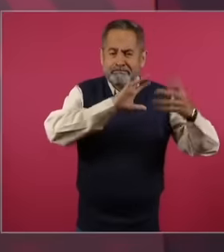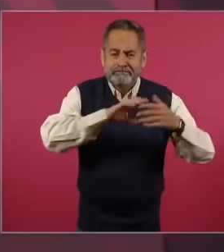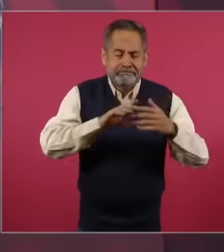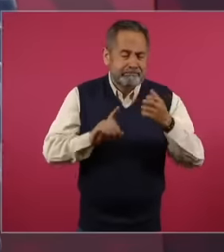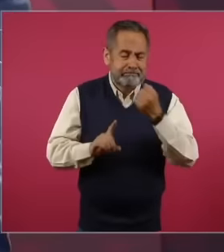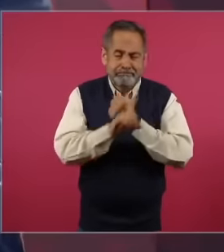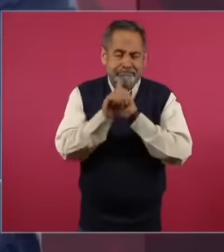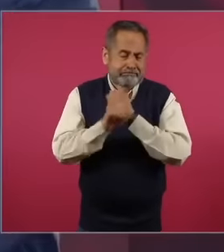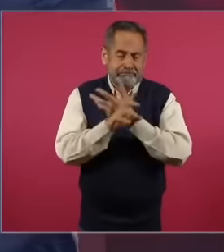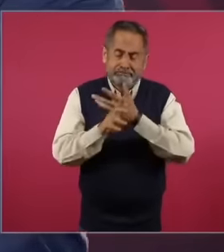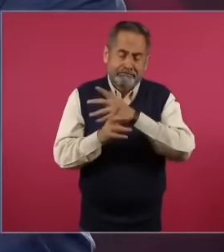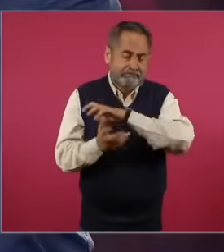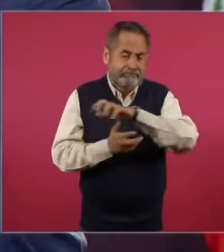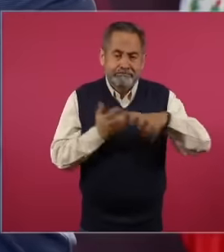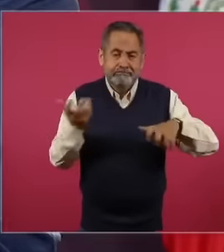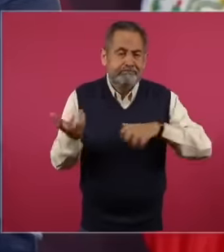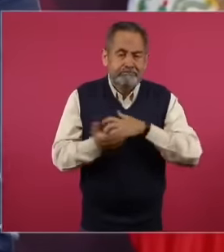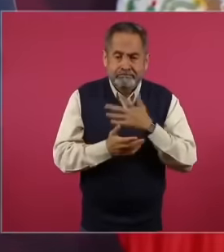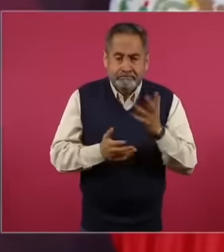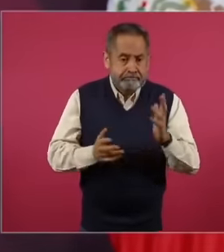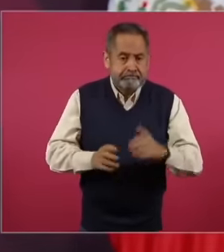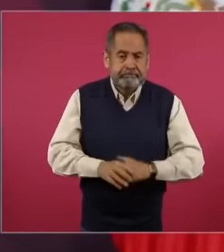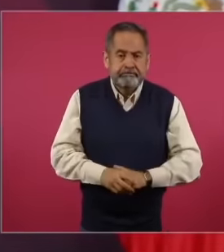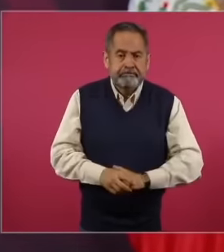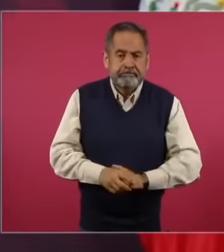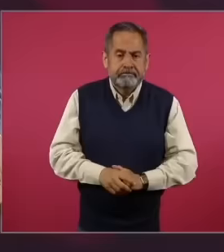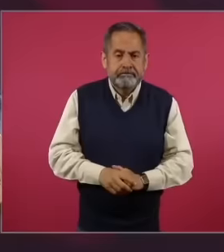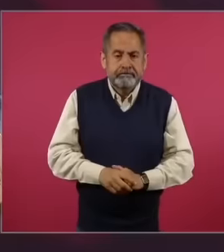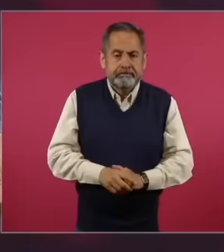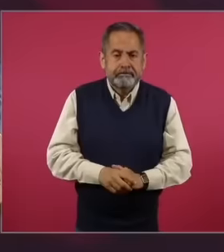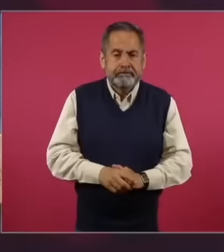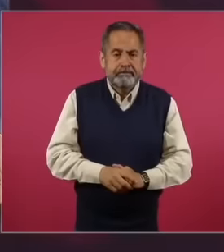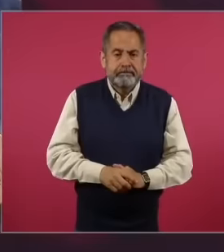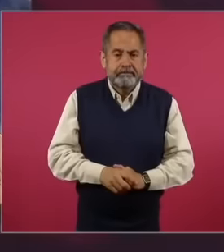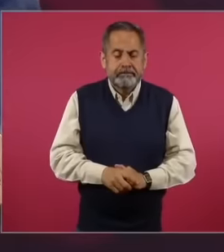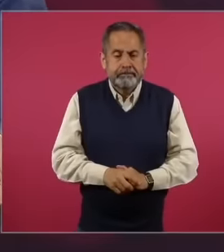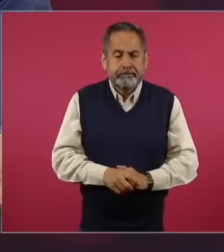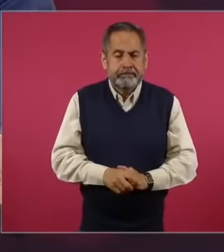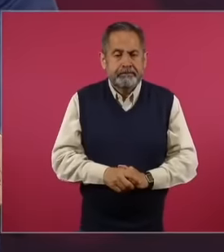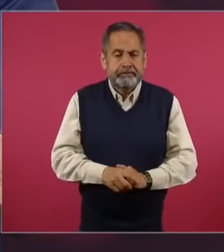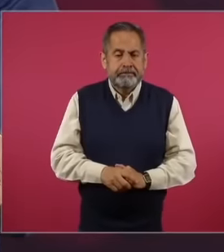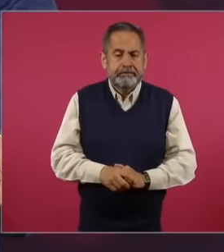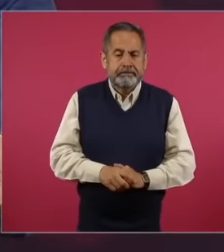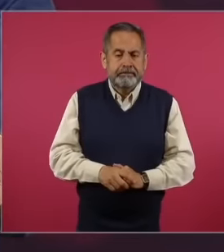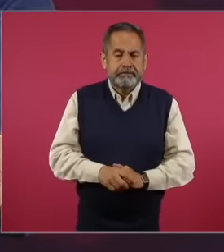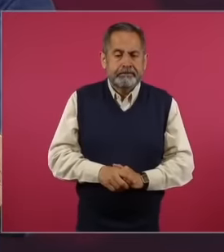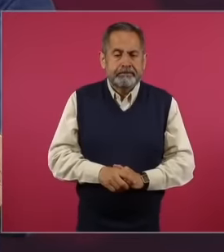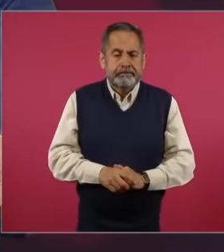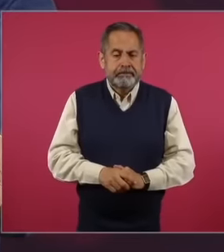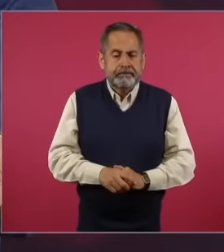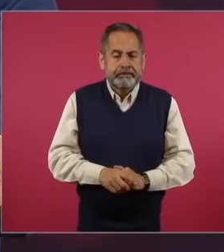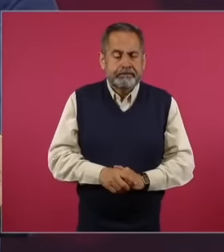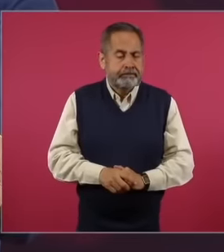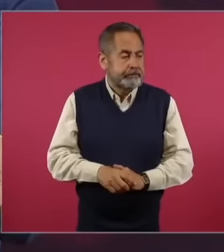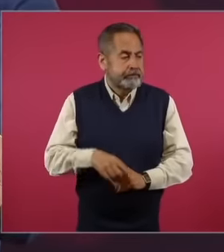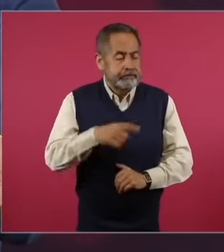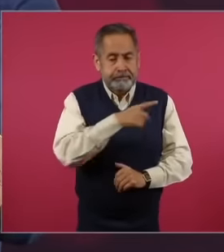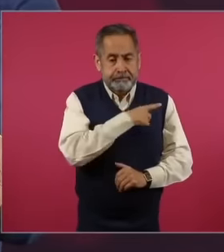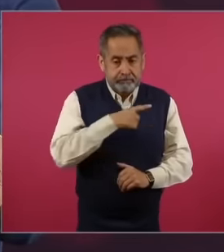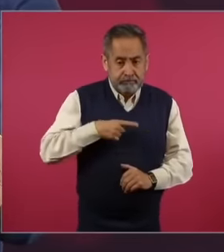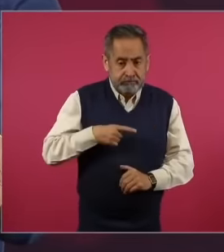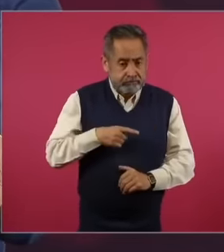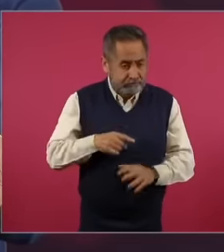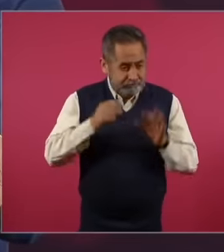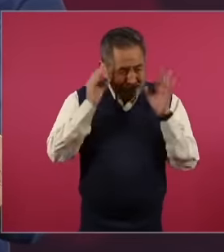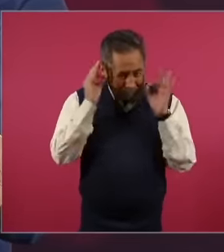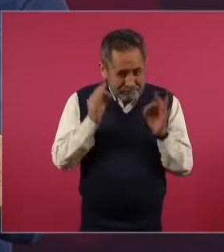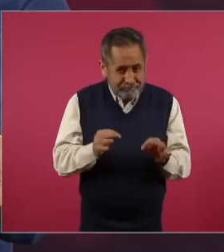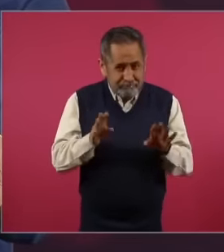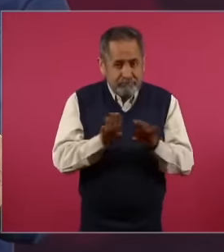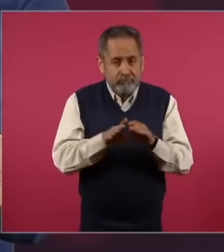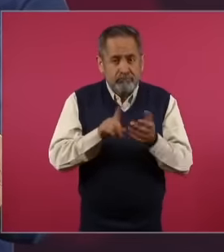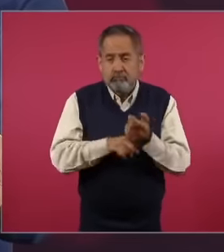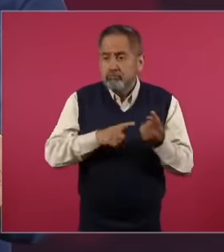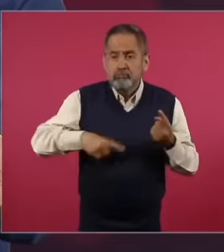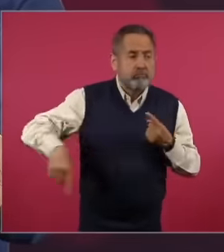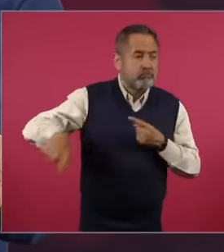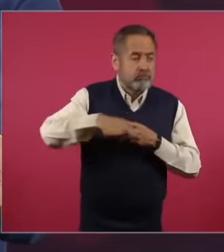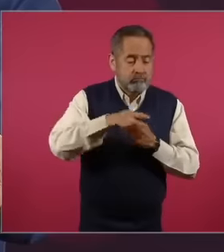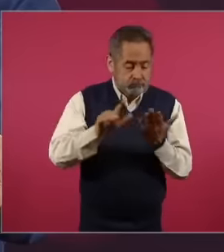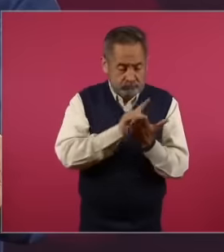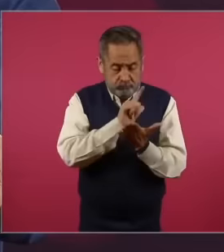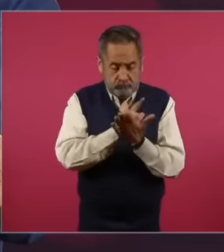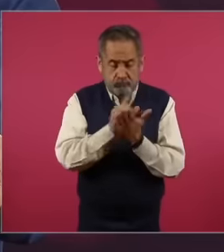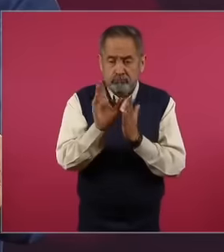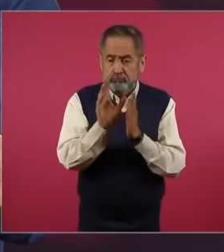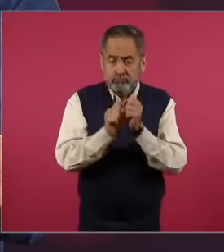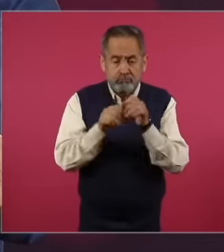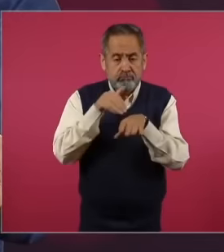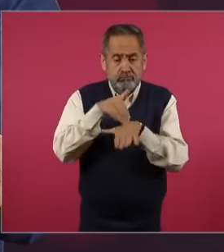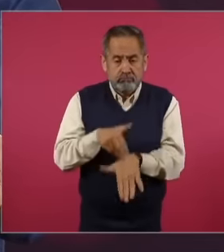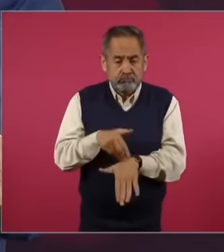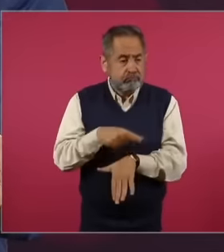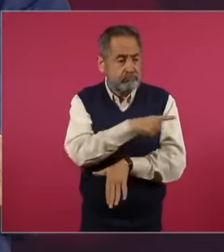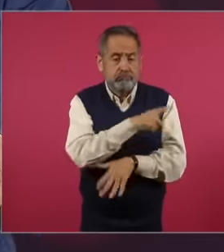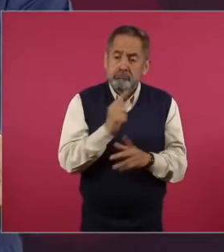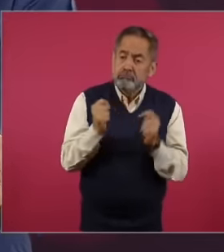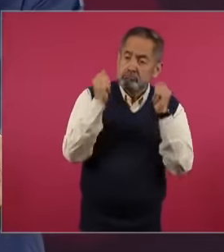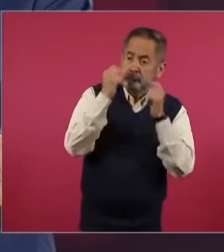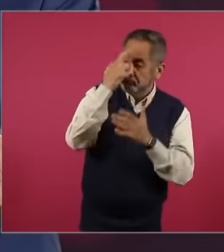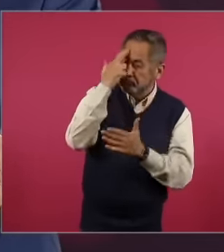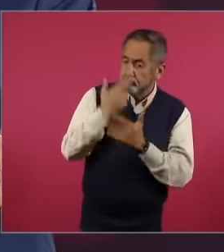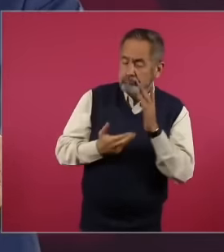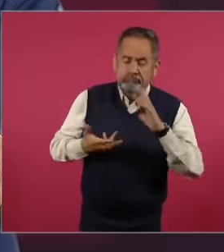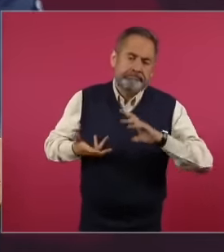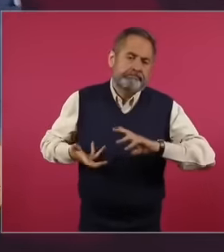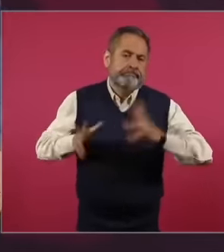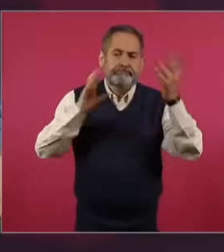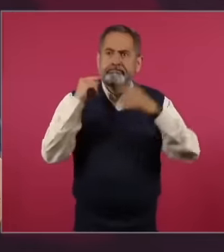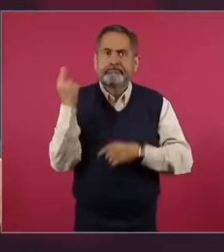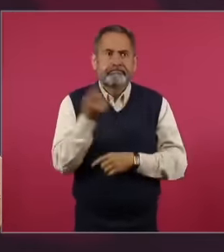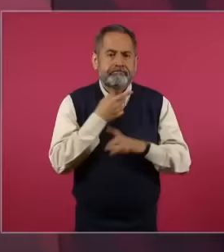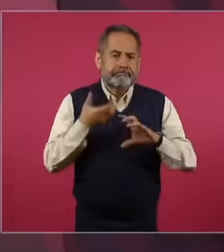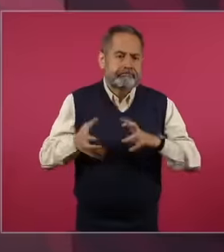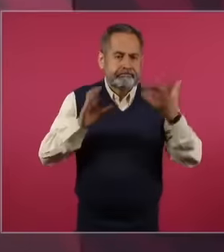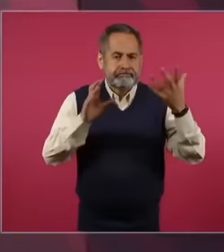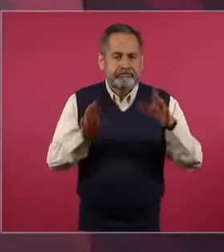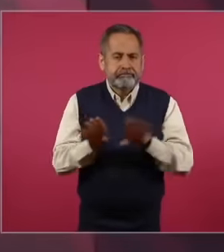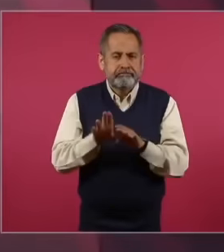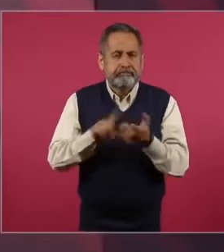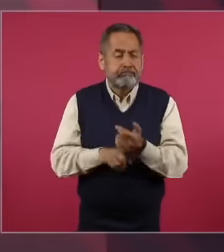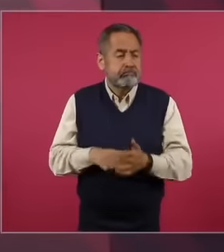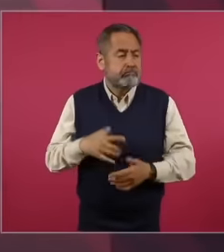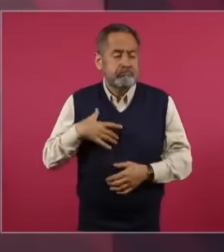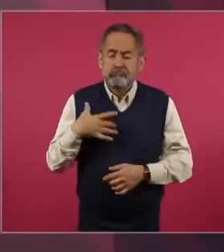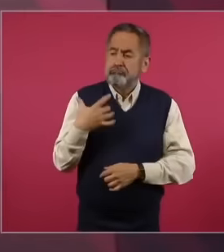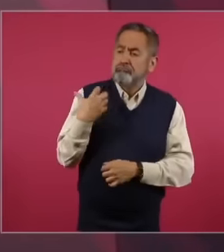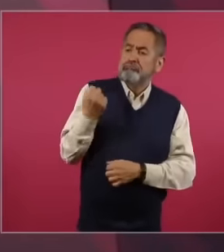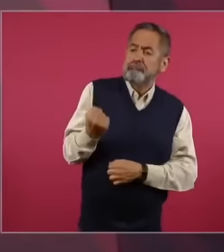certainly affect what an authentic rule of law should be, it would be like opt for the law of the